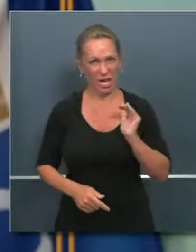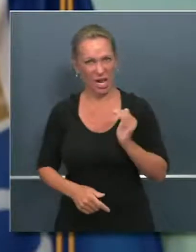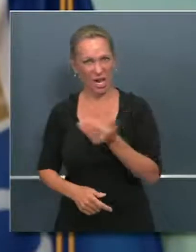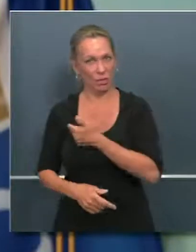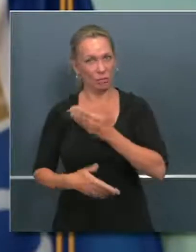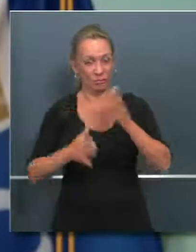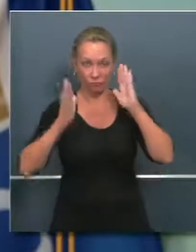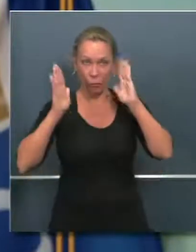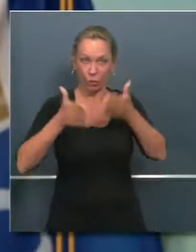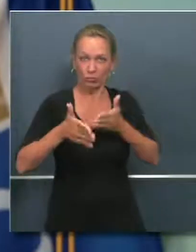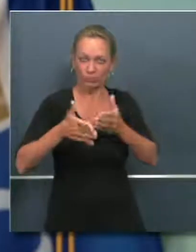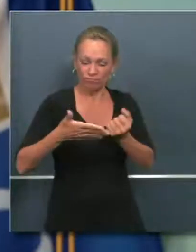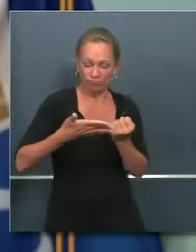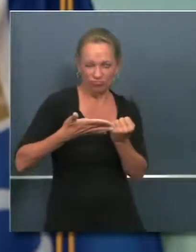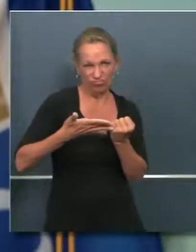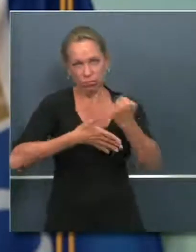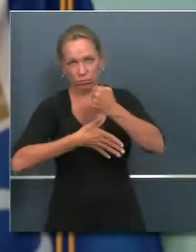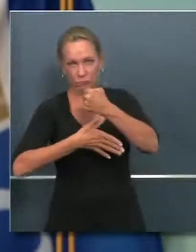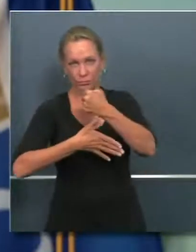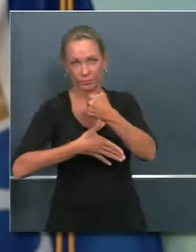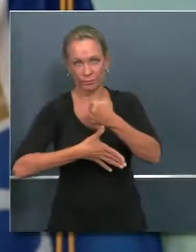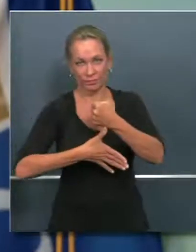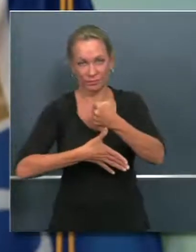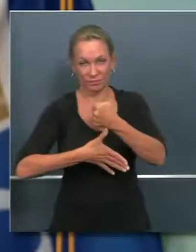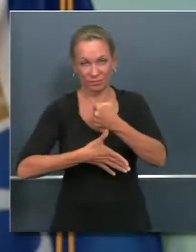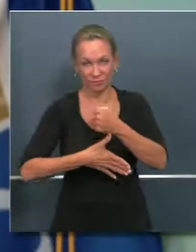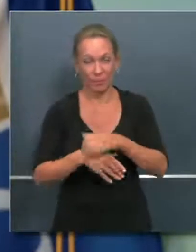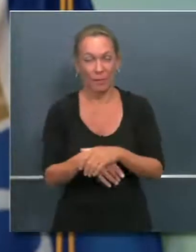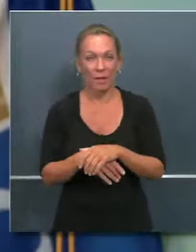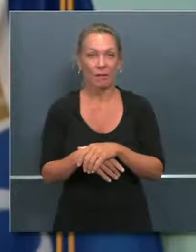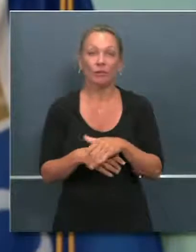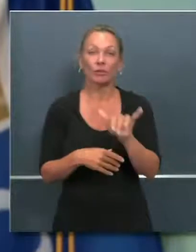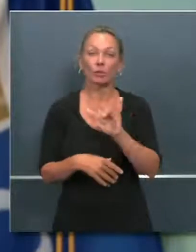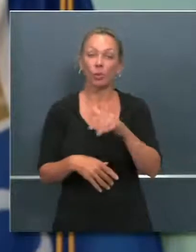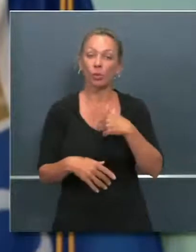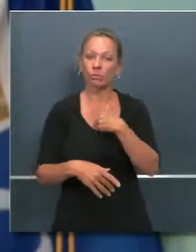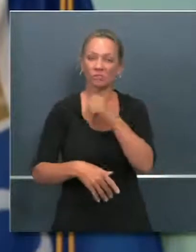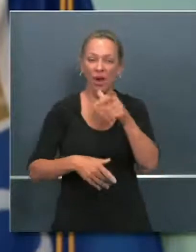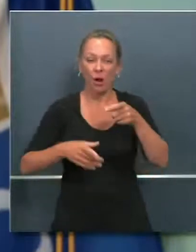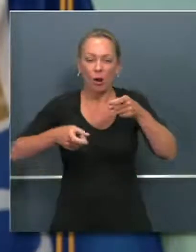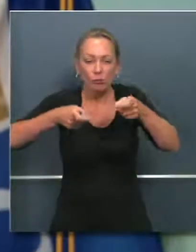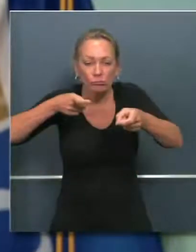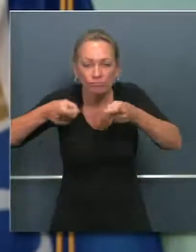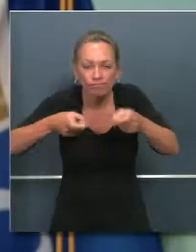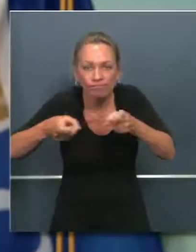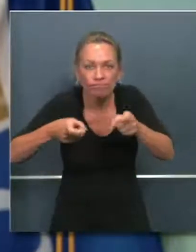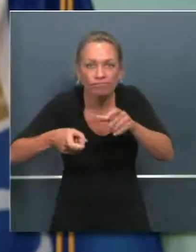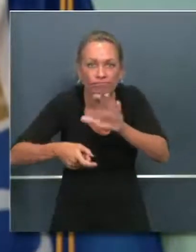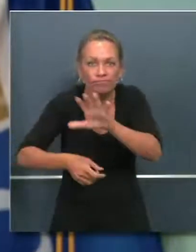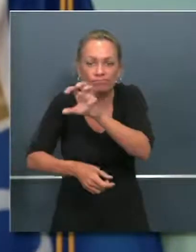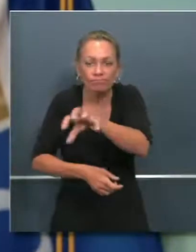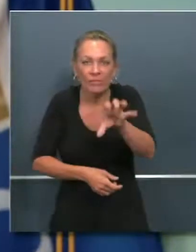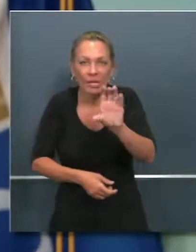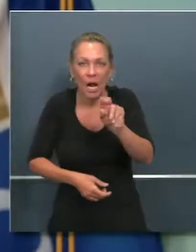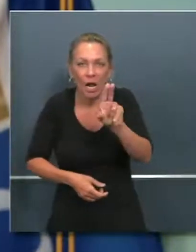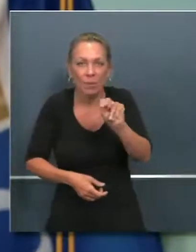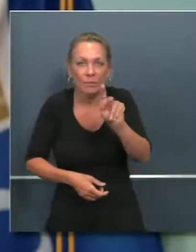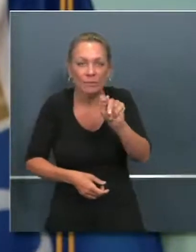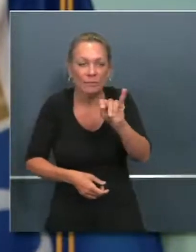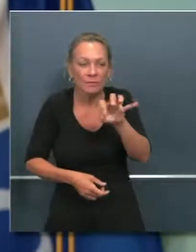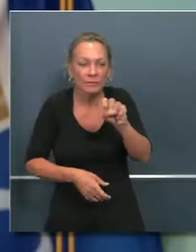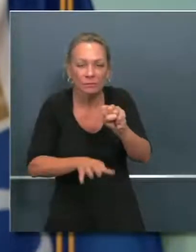as a consequence of that we started to socialize the term localism is determinative meaning local